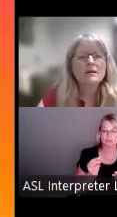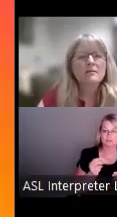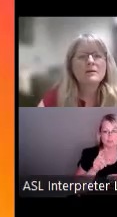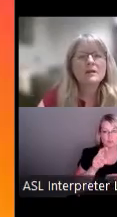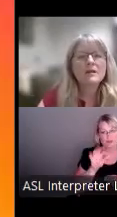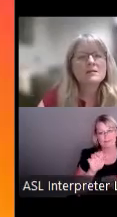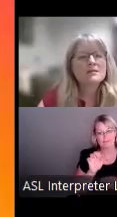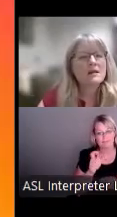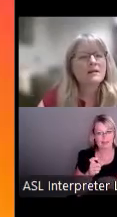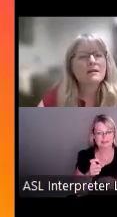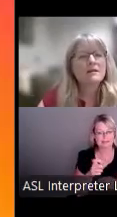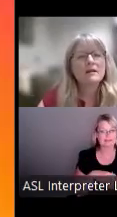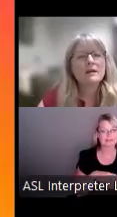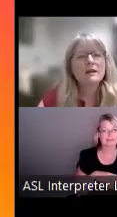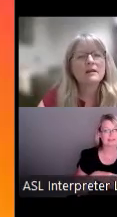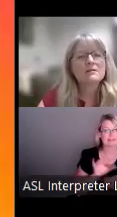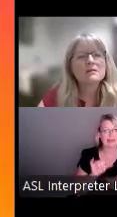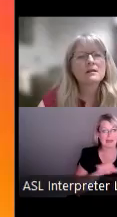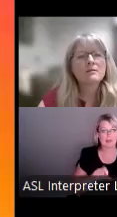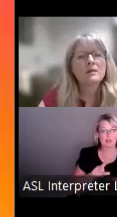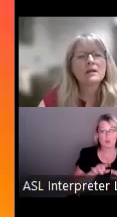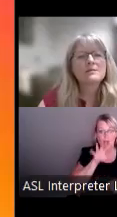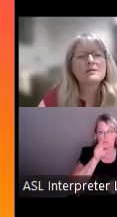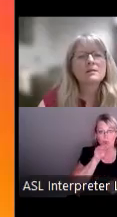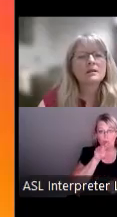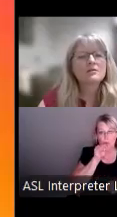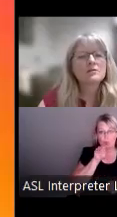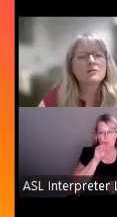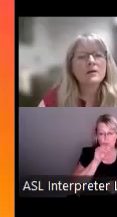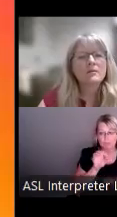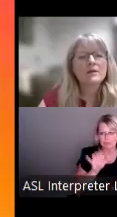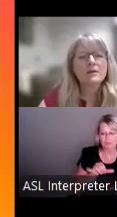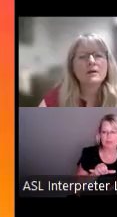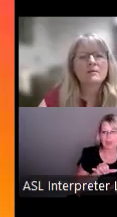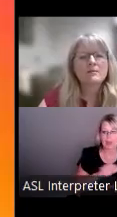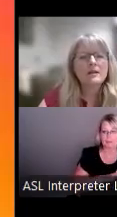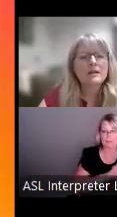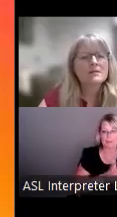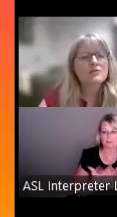ability to suck, and it becomes intertwined with a complex,